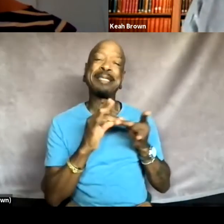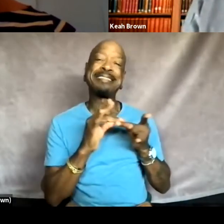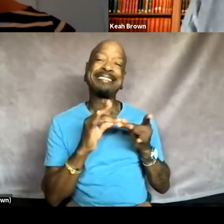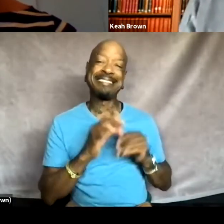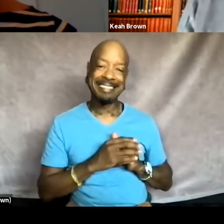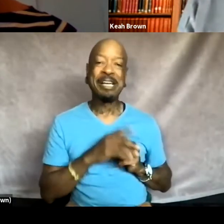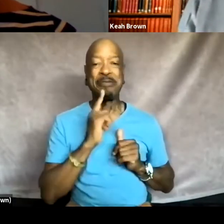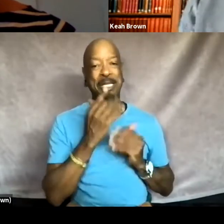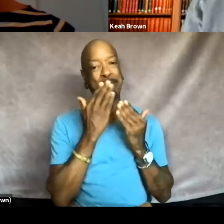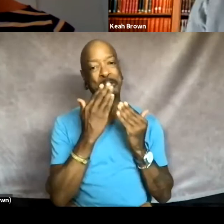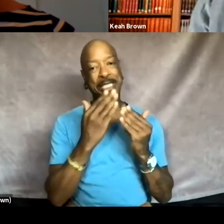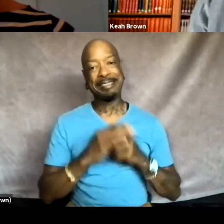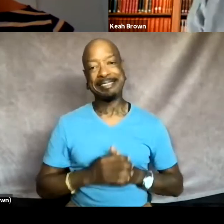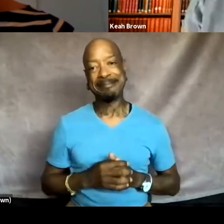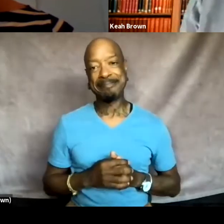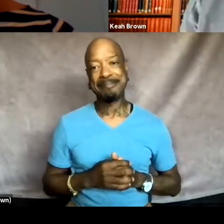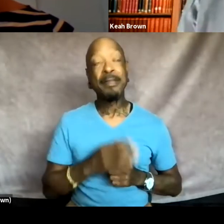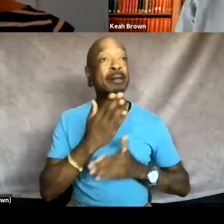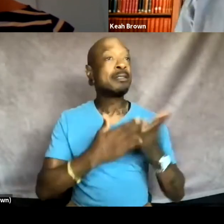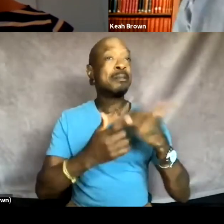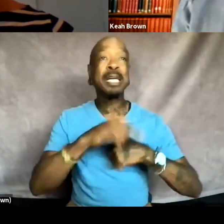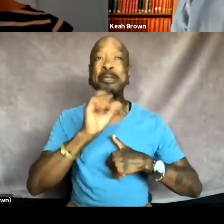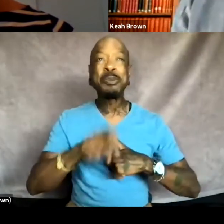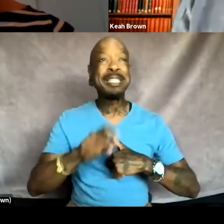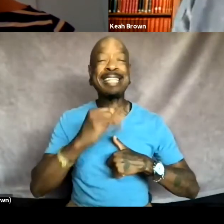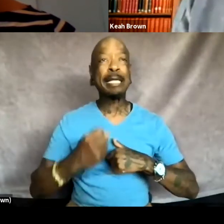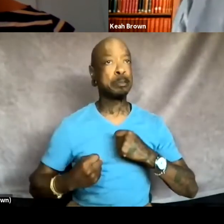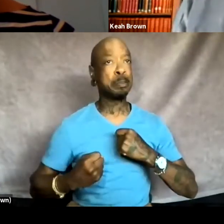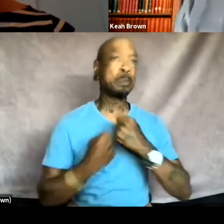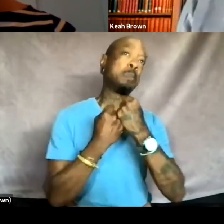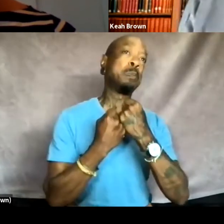appreciate it sometimes you need that boost, and so I appreciate it Thank you um.